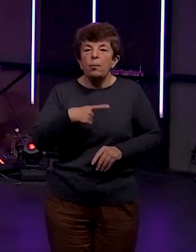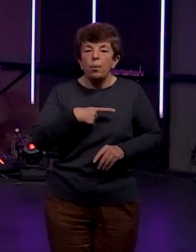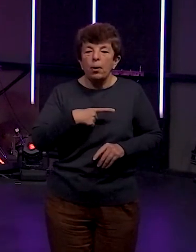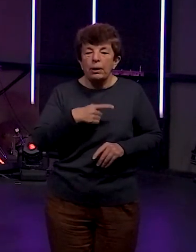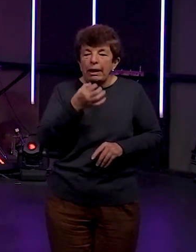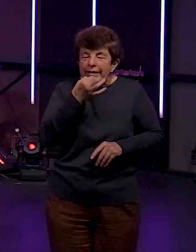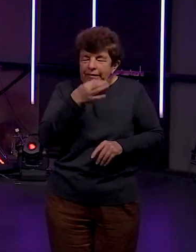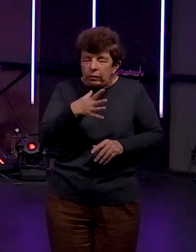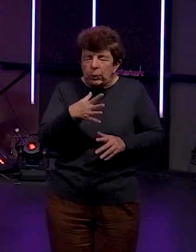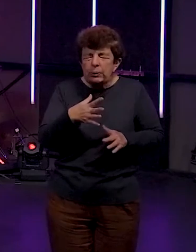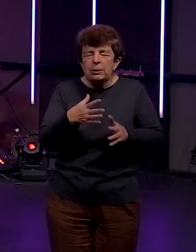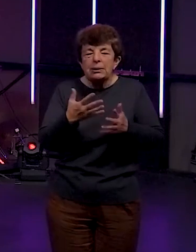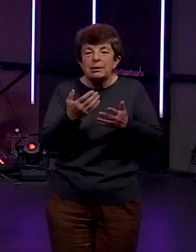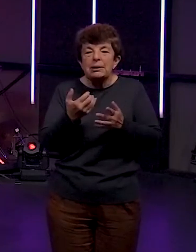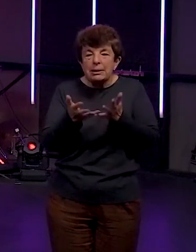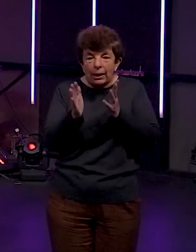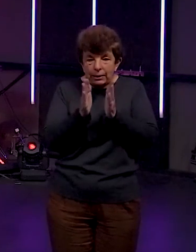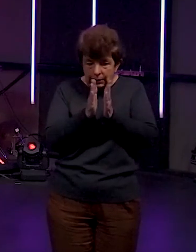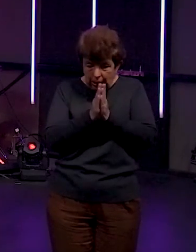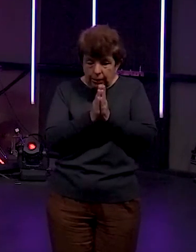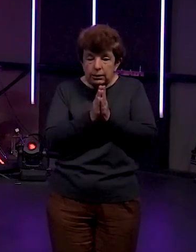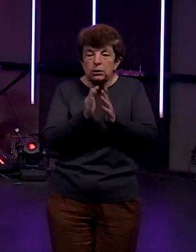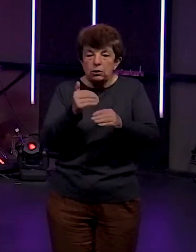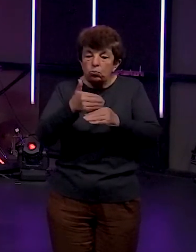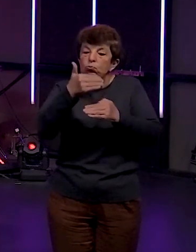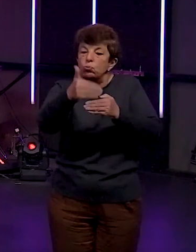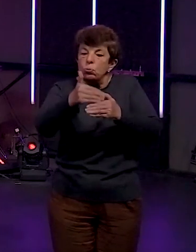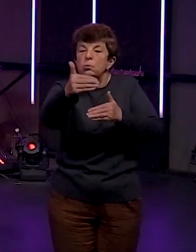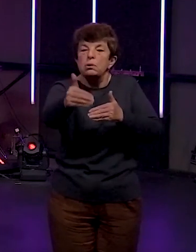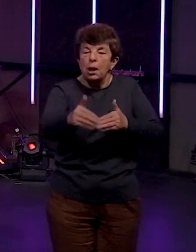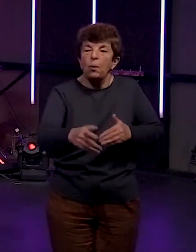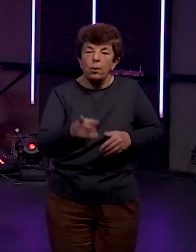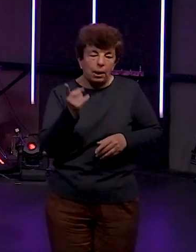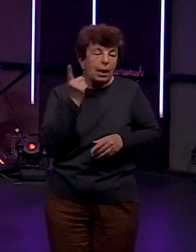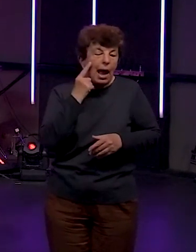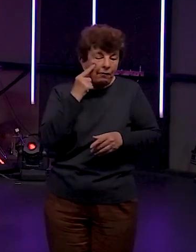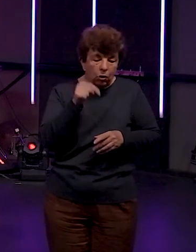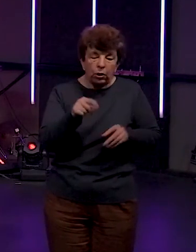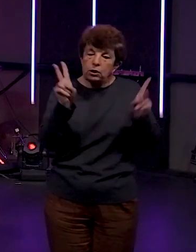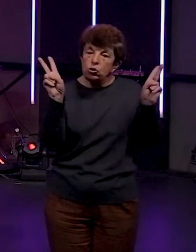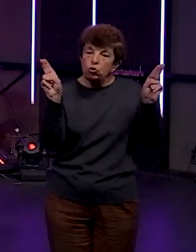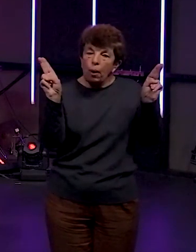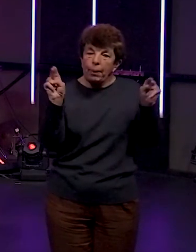couple of Sunday's time we are actually looking at this topic the kingdom of God